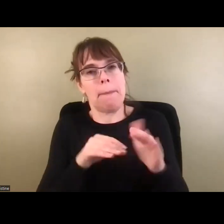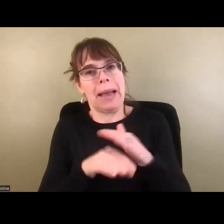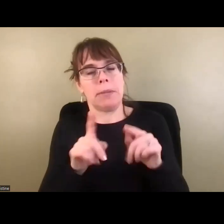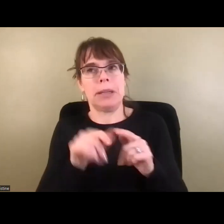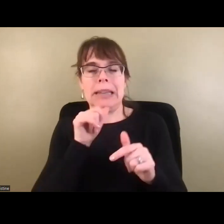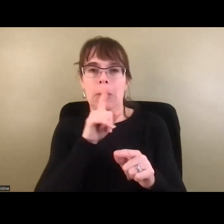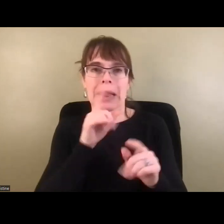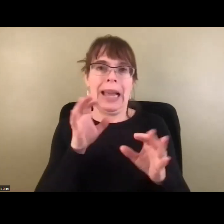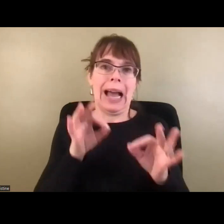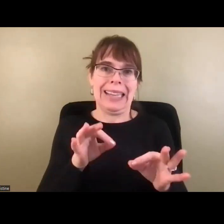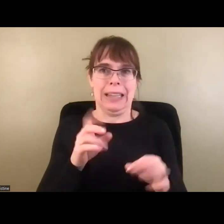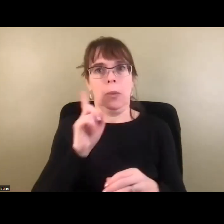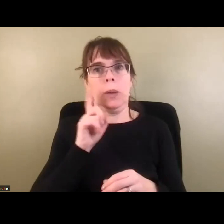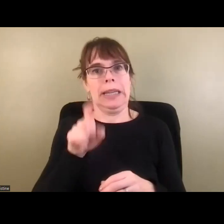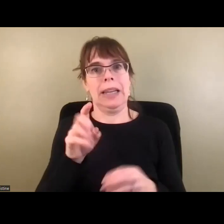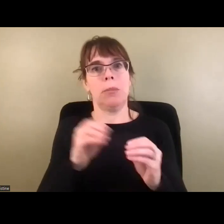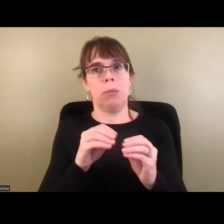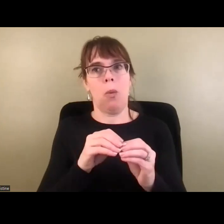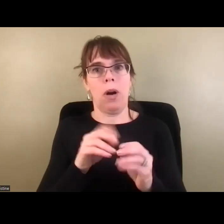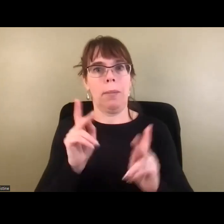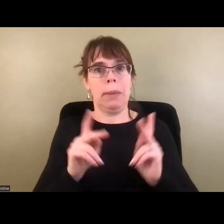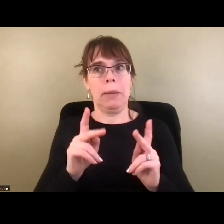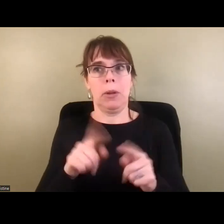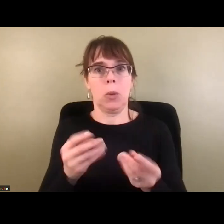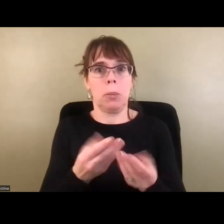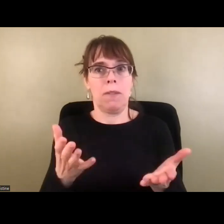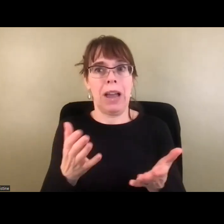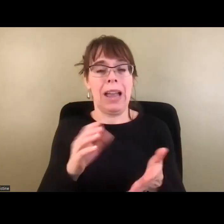definitely a need for more abortion providers across our state and region,